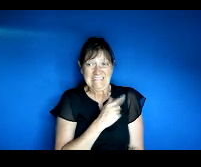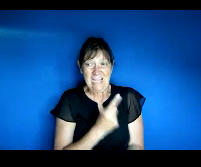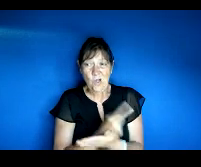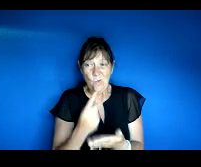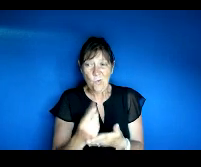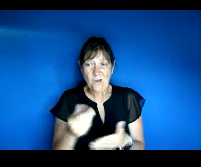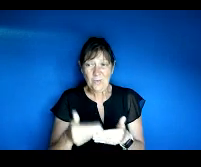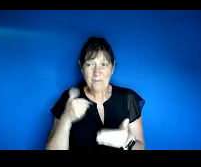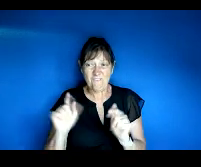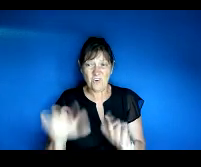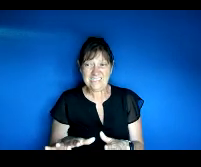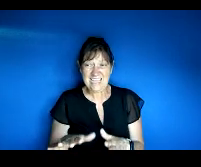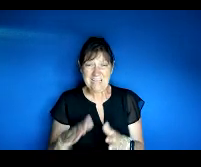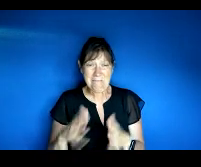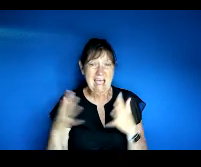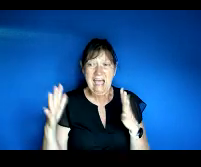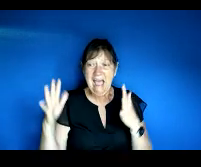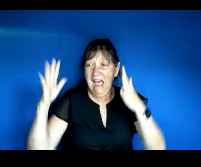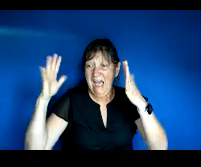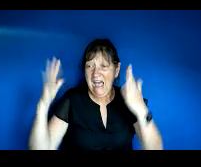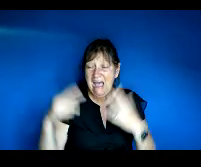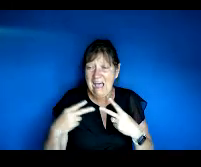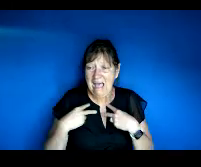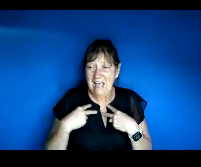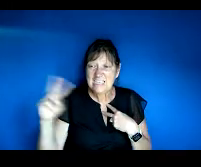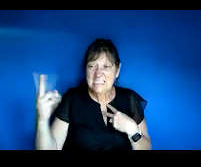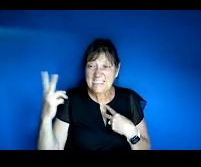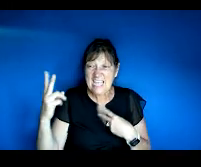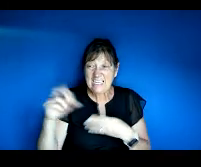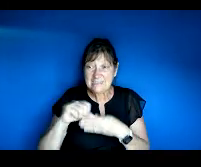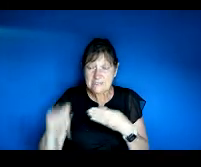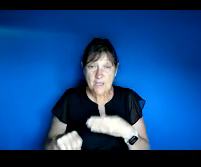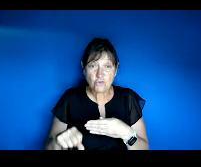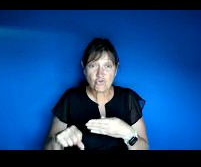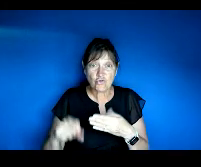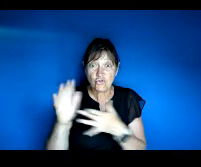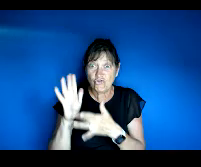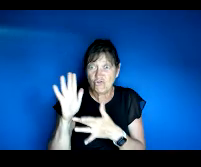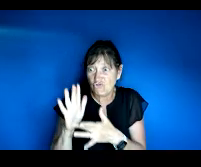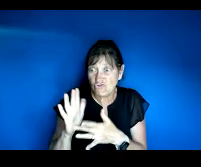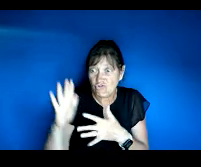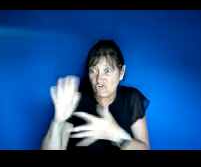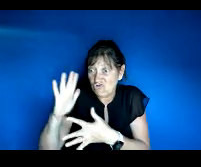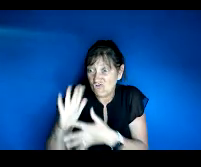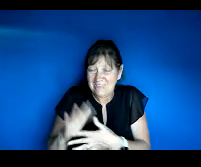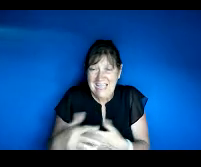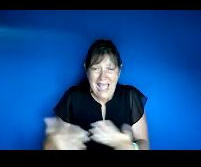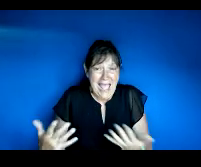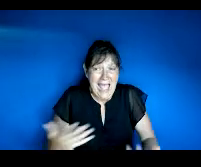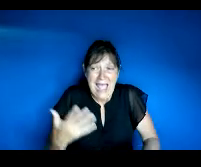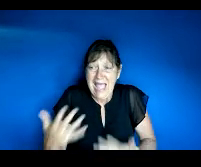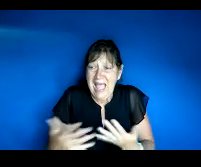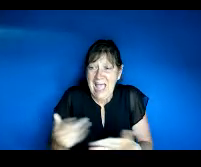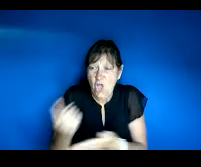you know, and in their second semester or sophomore year. And generally, at that point, we're not gonna be able to get that set up in time for that exam.